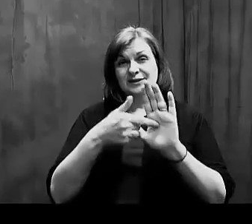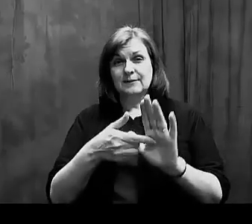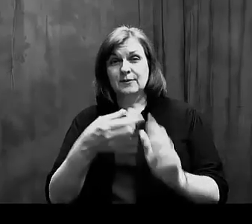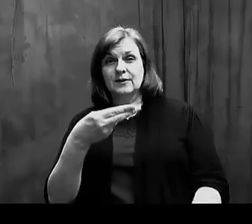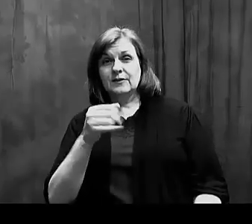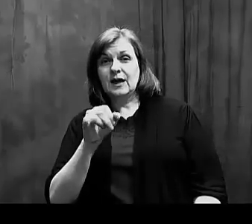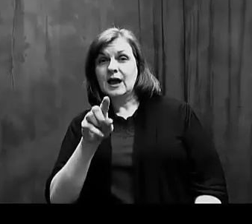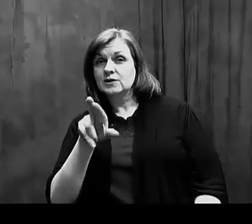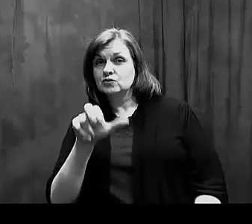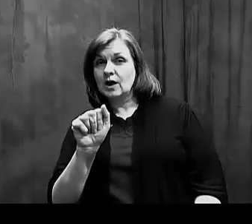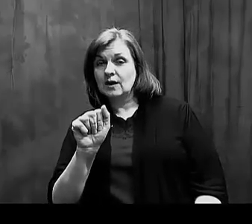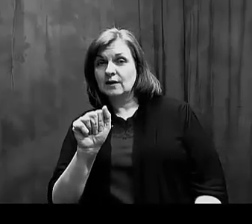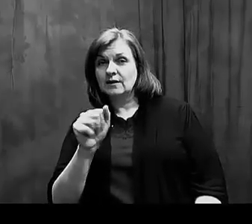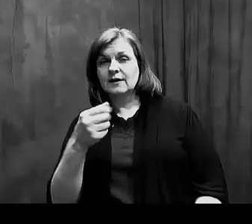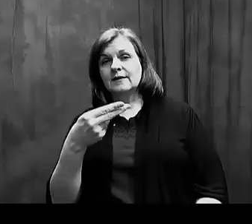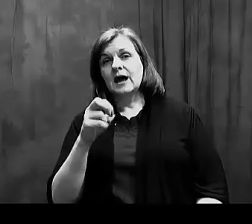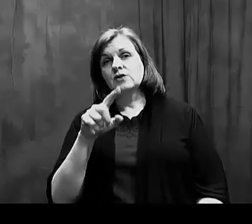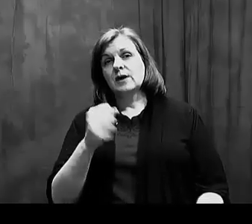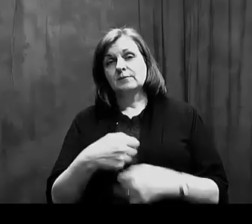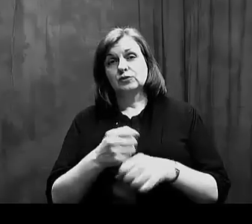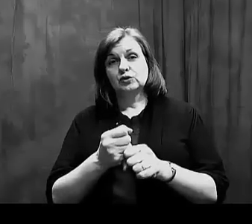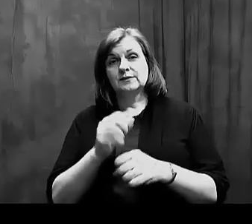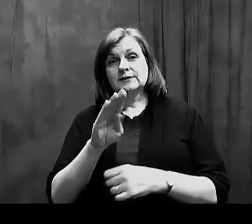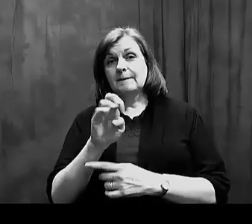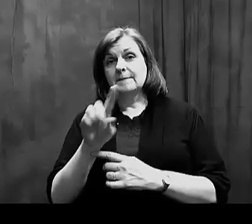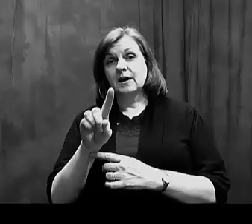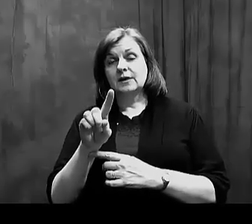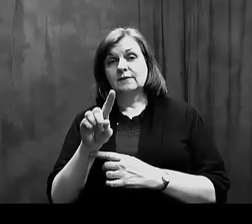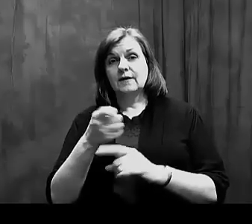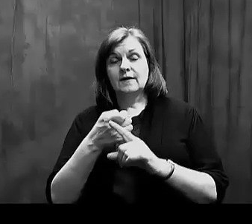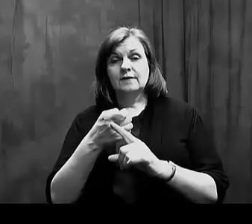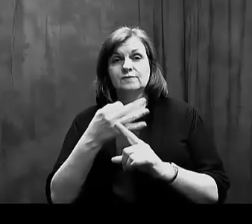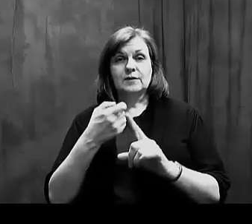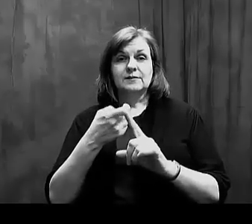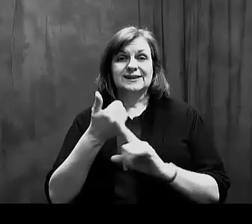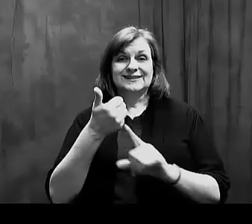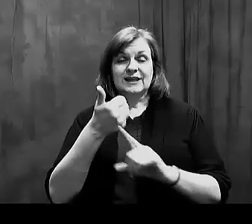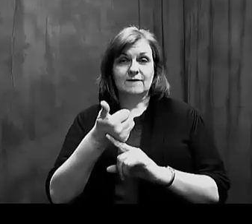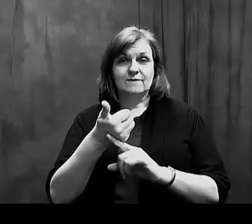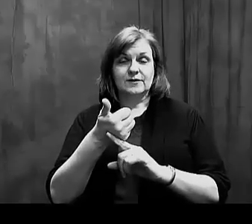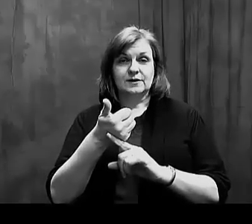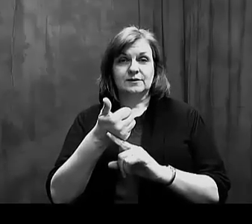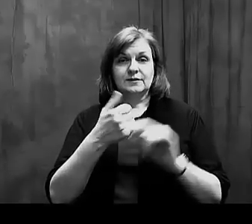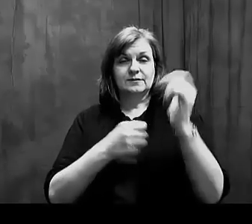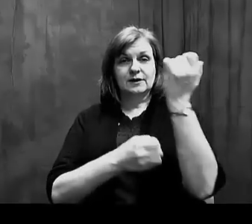in this case without hydra --this hydra has produced a bud of itself